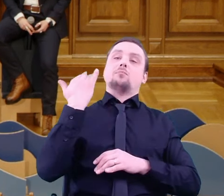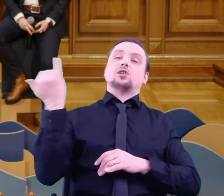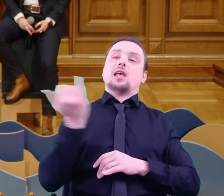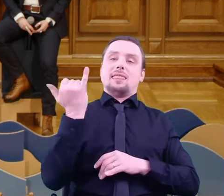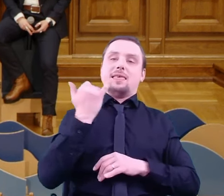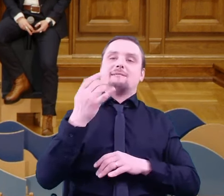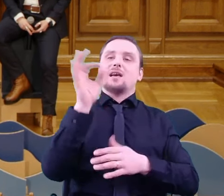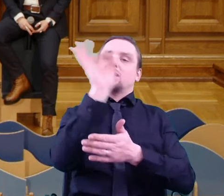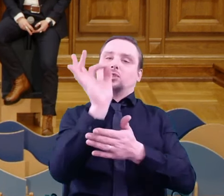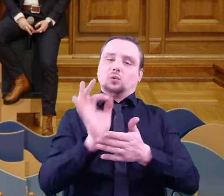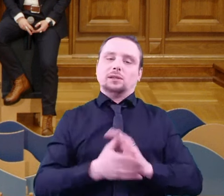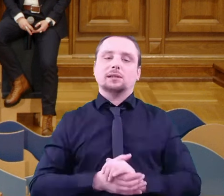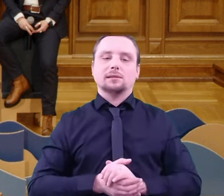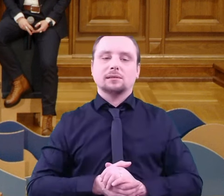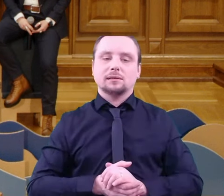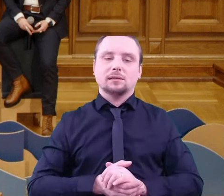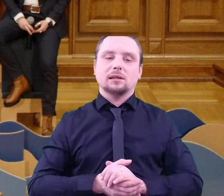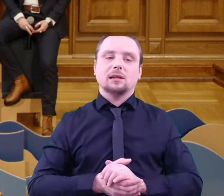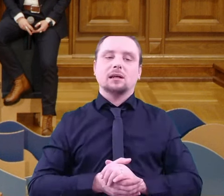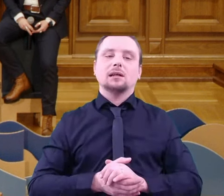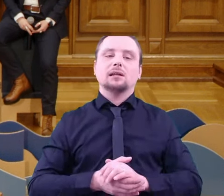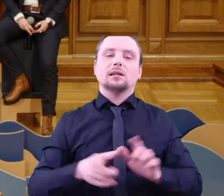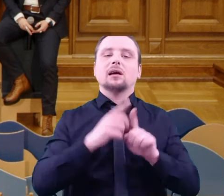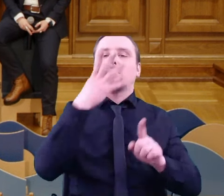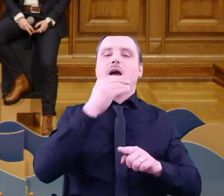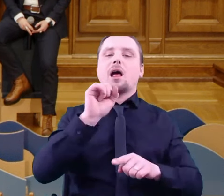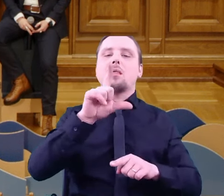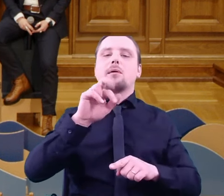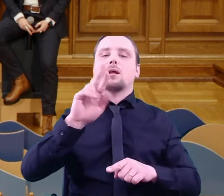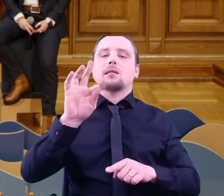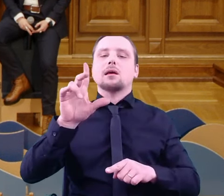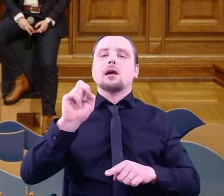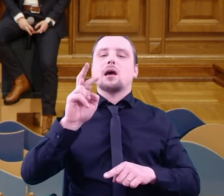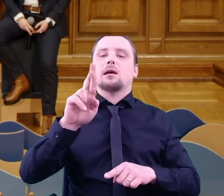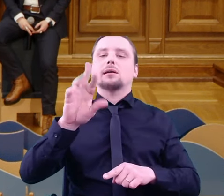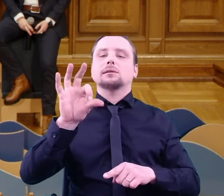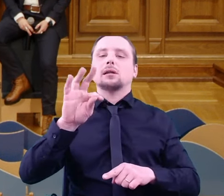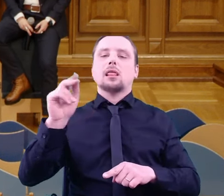and an image of its main architect, Albert Carsten.